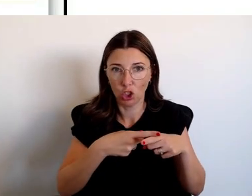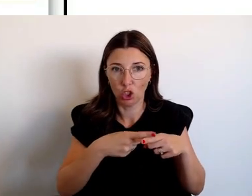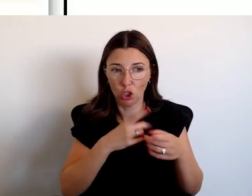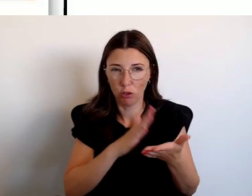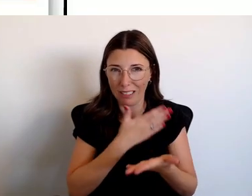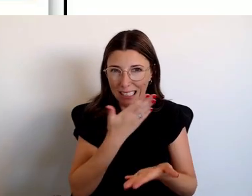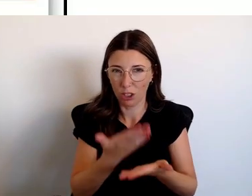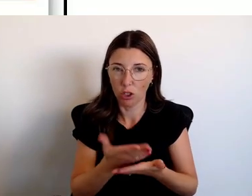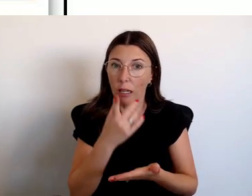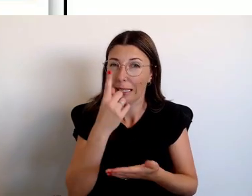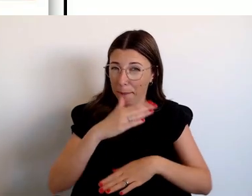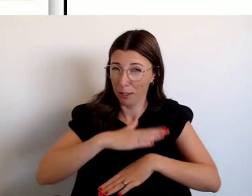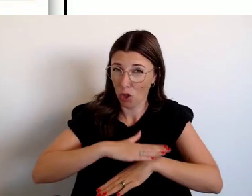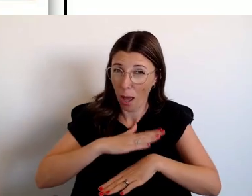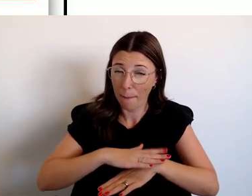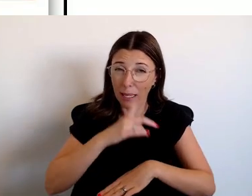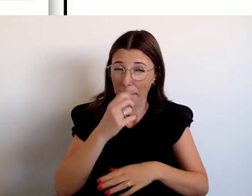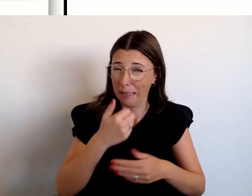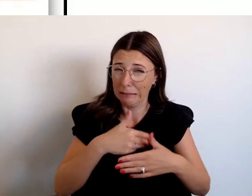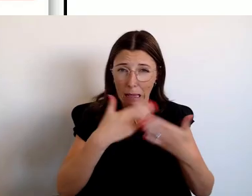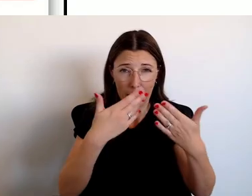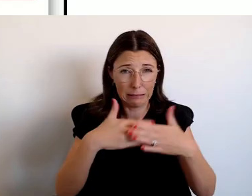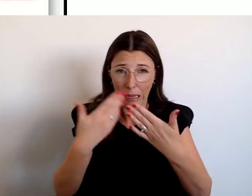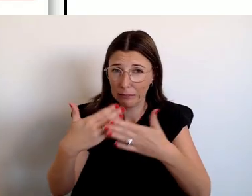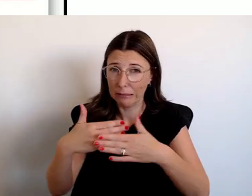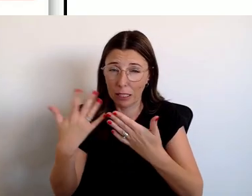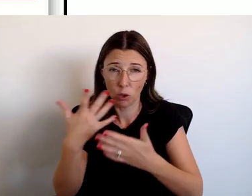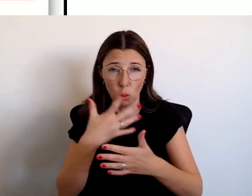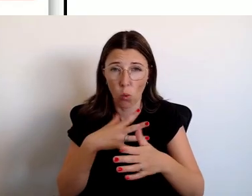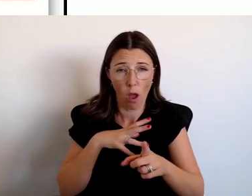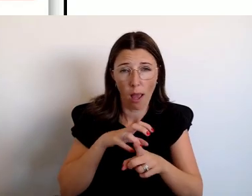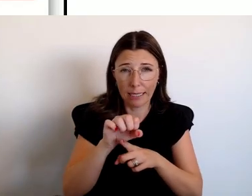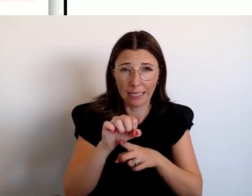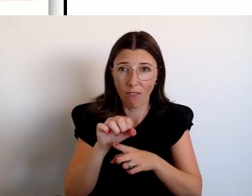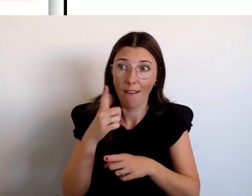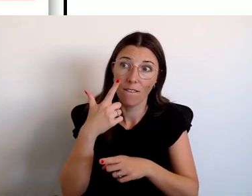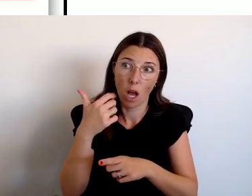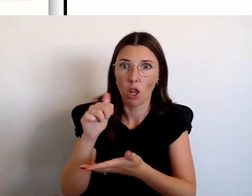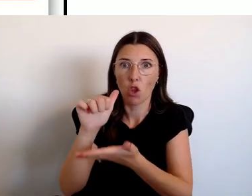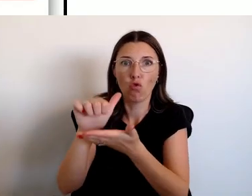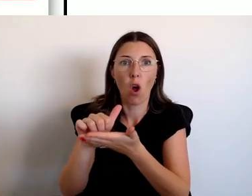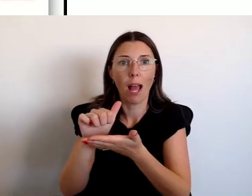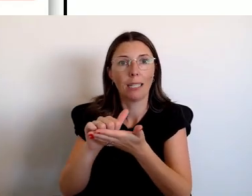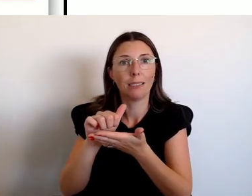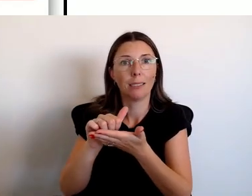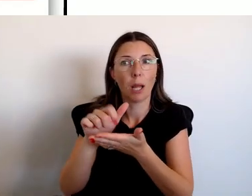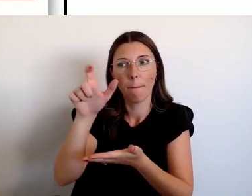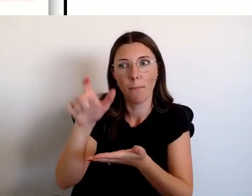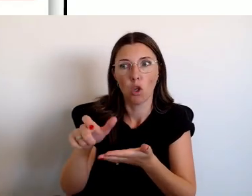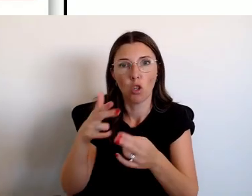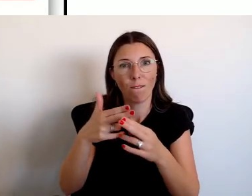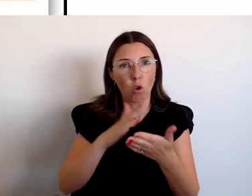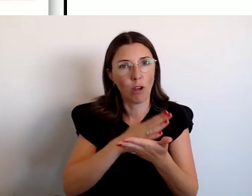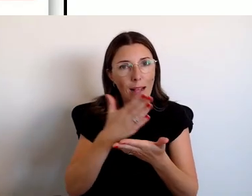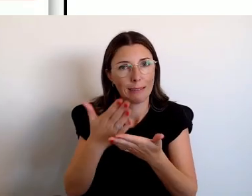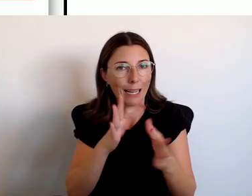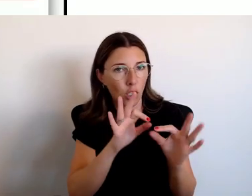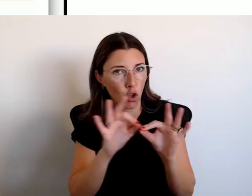And that can take time. It can take several days just to identify a relevant translator, depending on the dialect. And that slows things down.